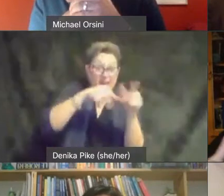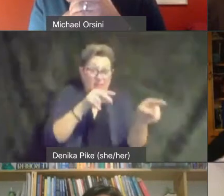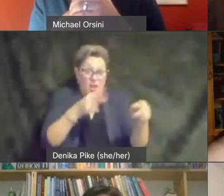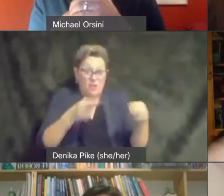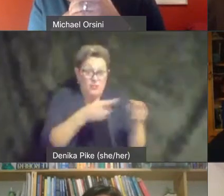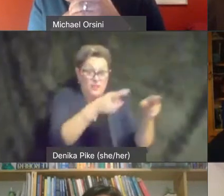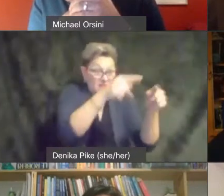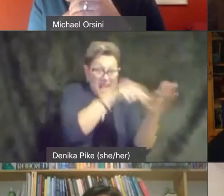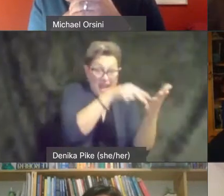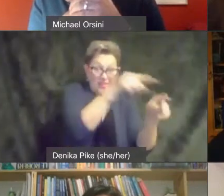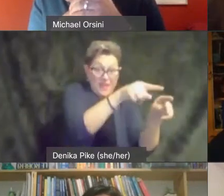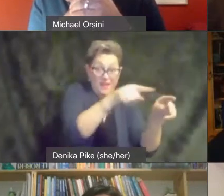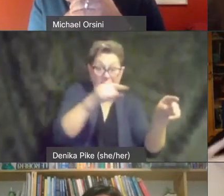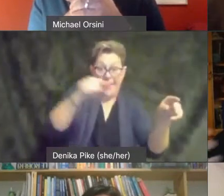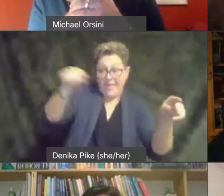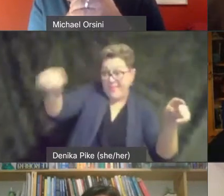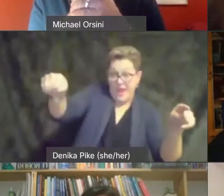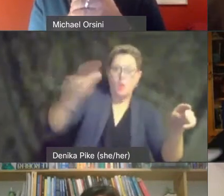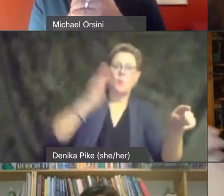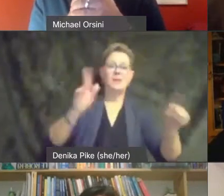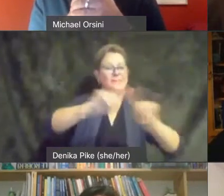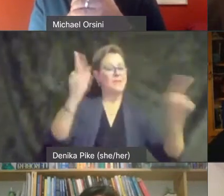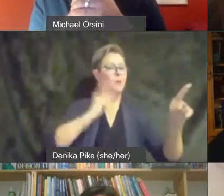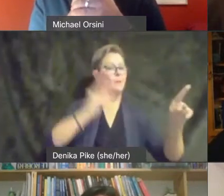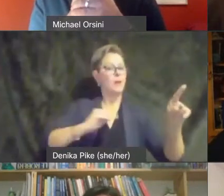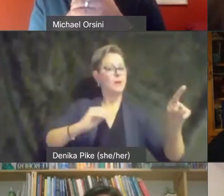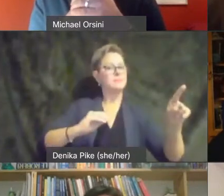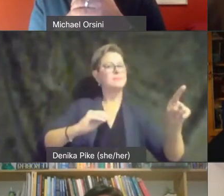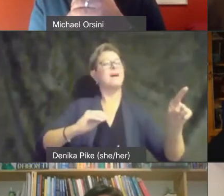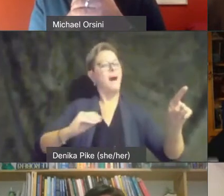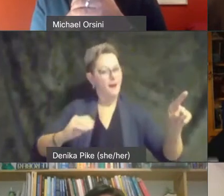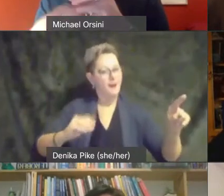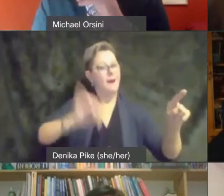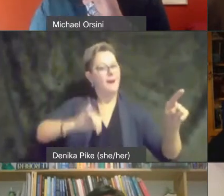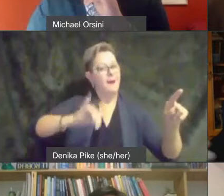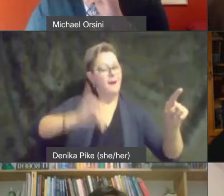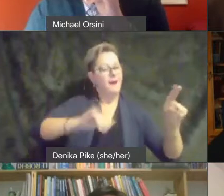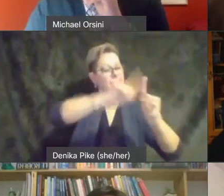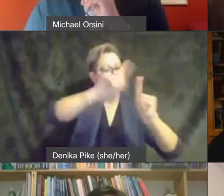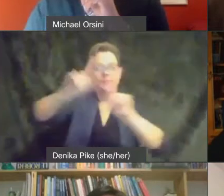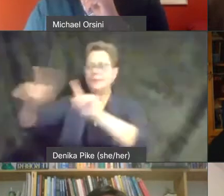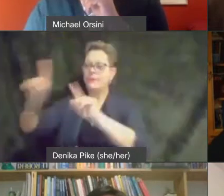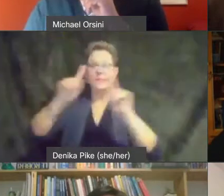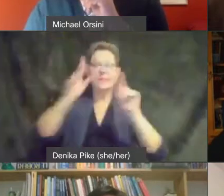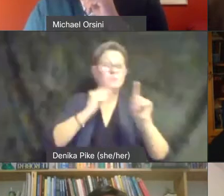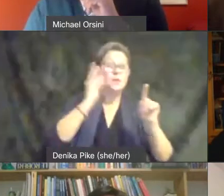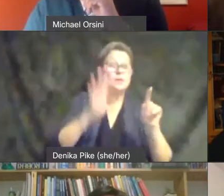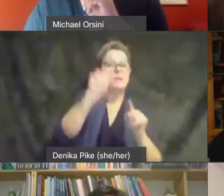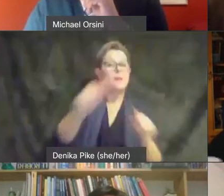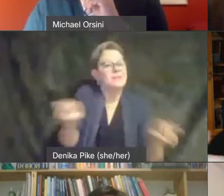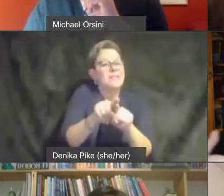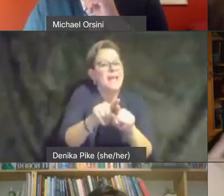And so this, we're all in this together really does kind of negate that from it from a geospatial and sociospatial piece that.